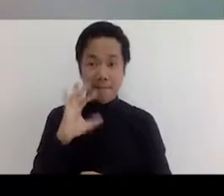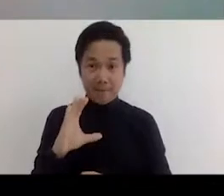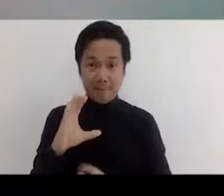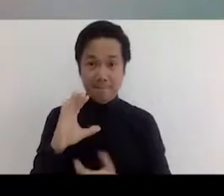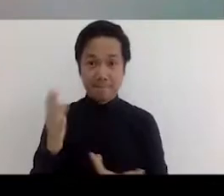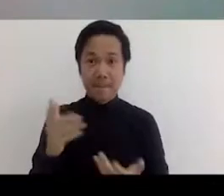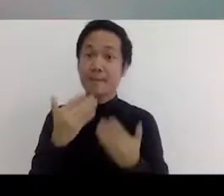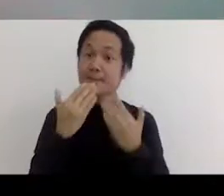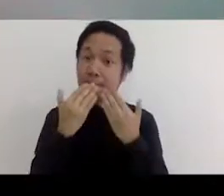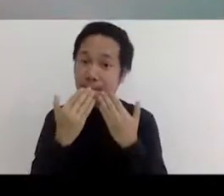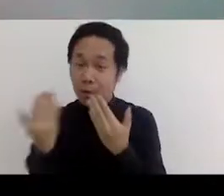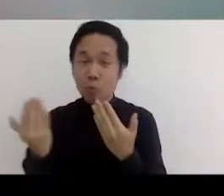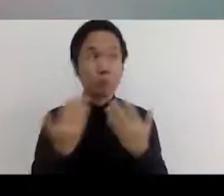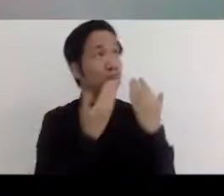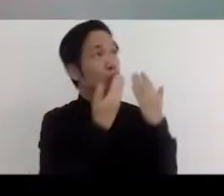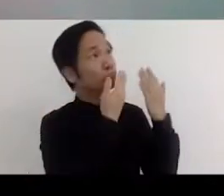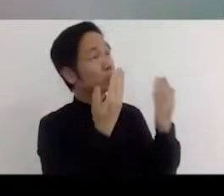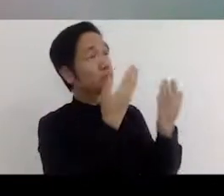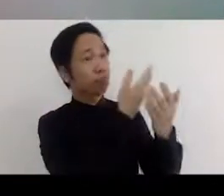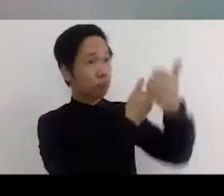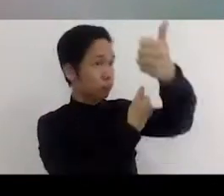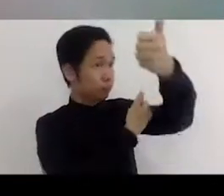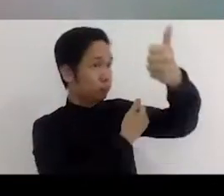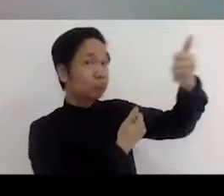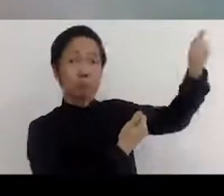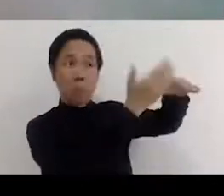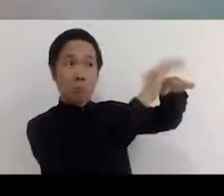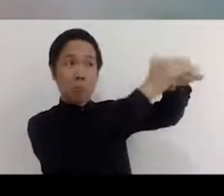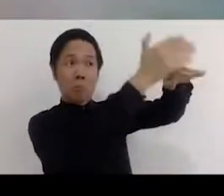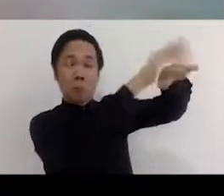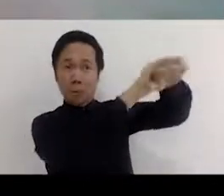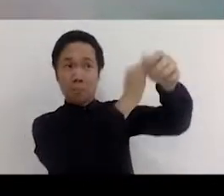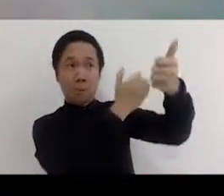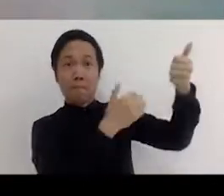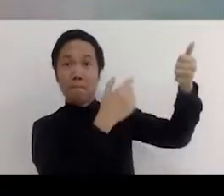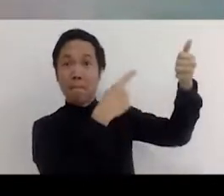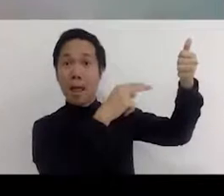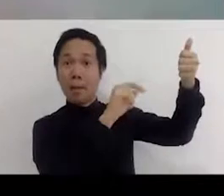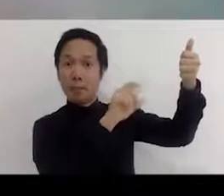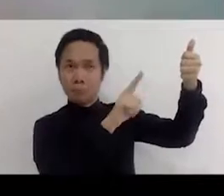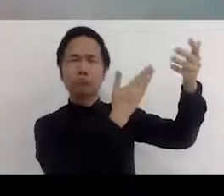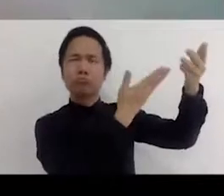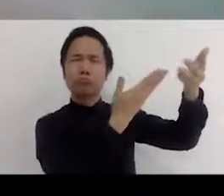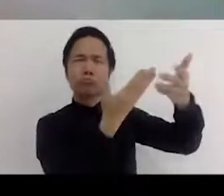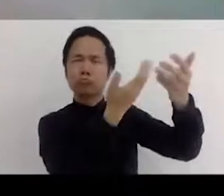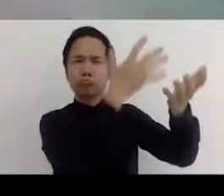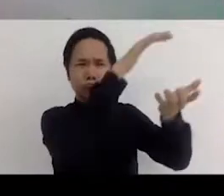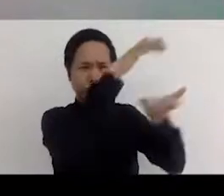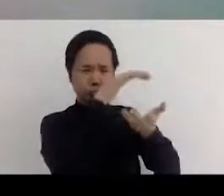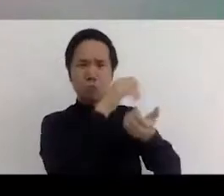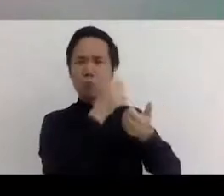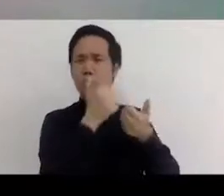we already had a Pacific Emergency Response Unit, which meant that we had already established partnerships